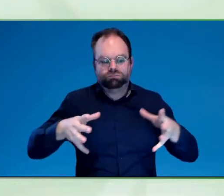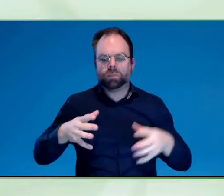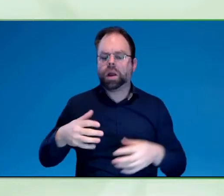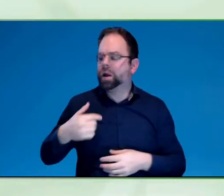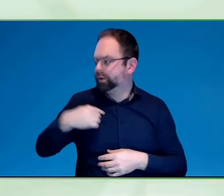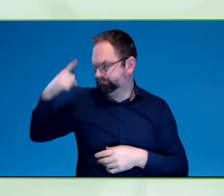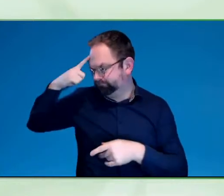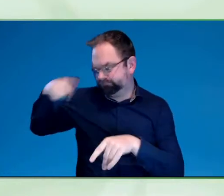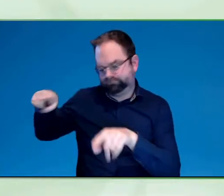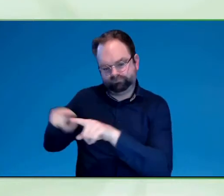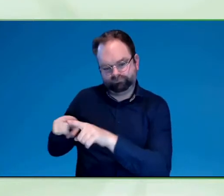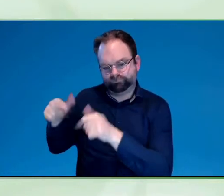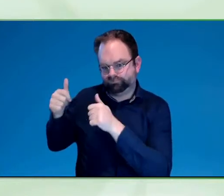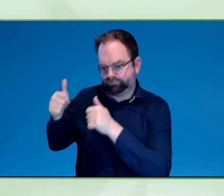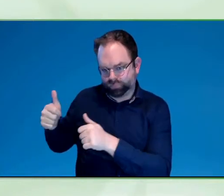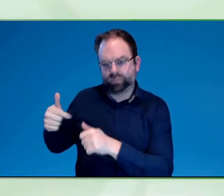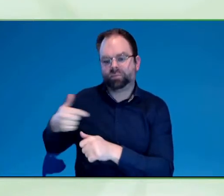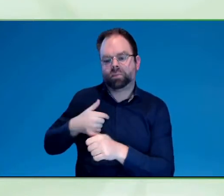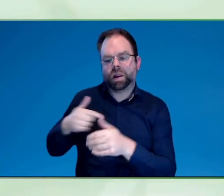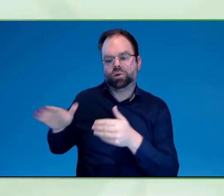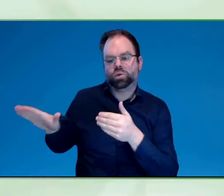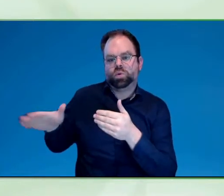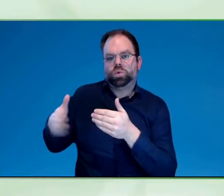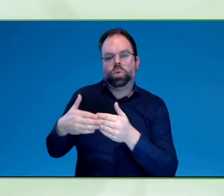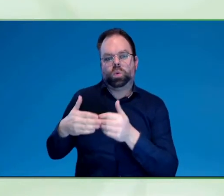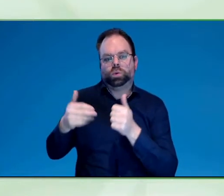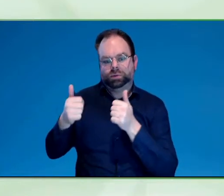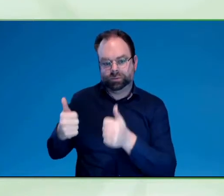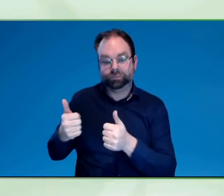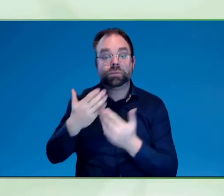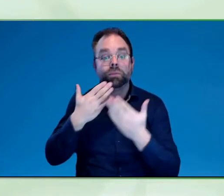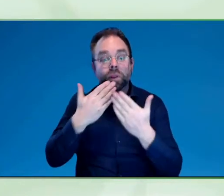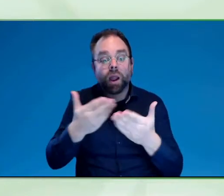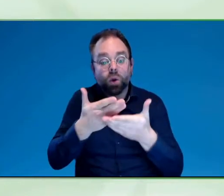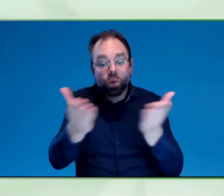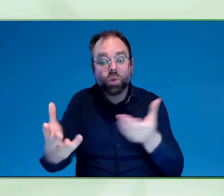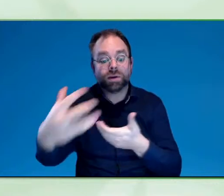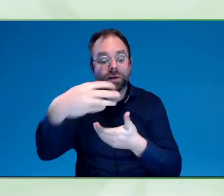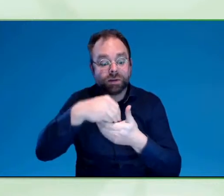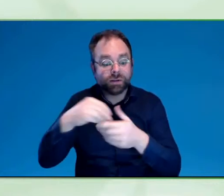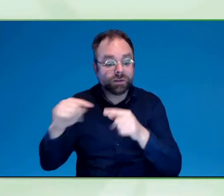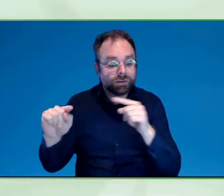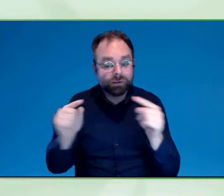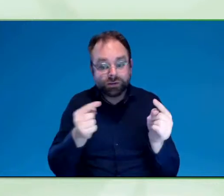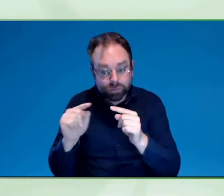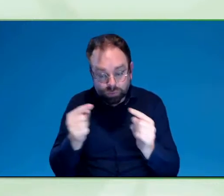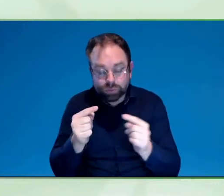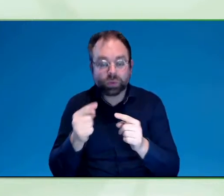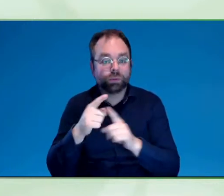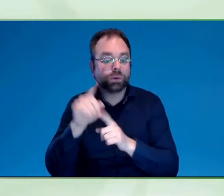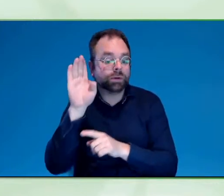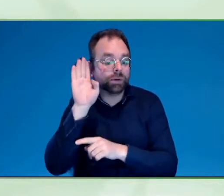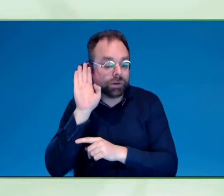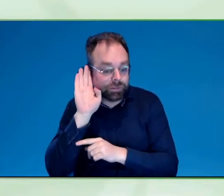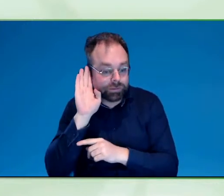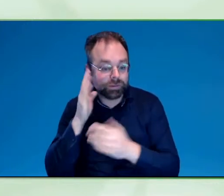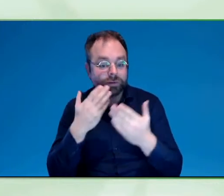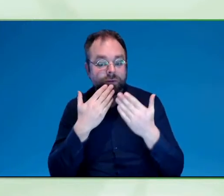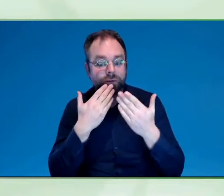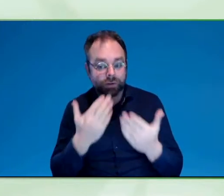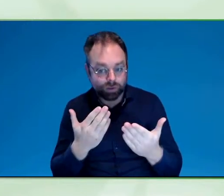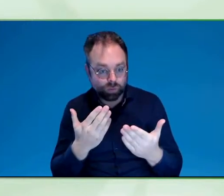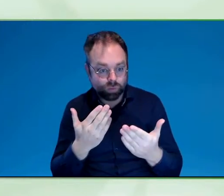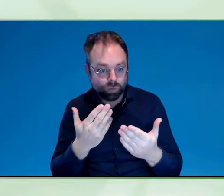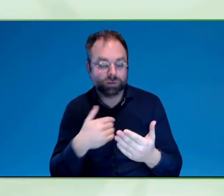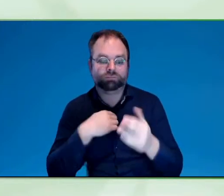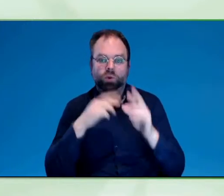I hope you really enjoyed it and you will follow the work of Benetech and EdTech working